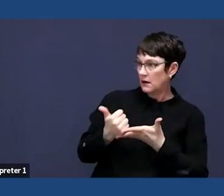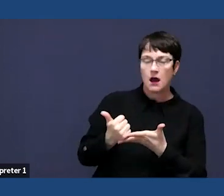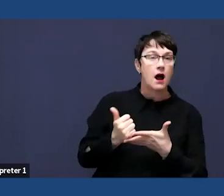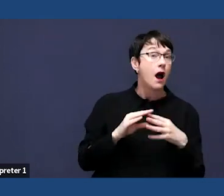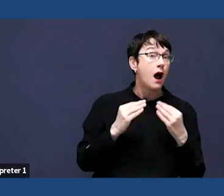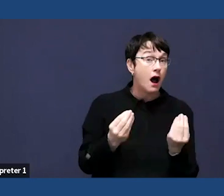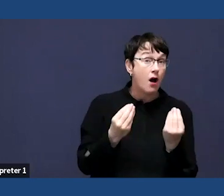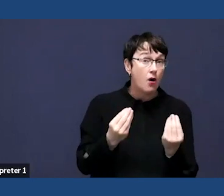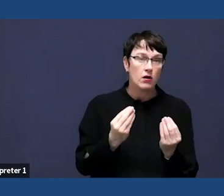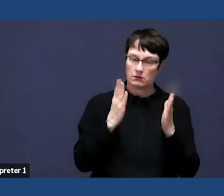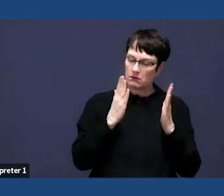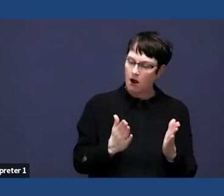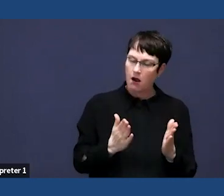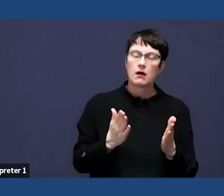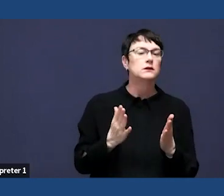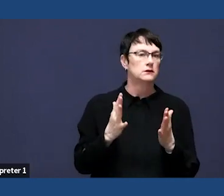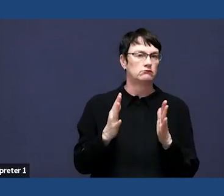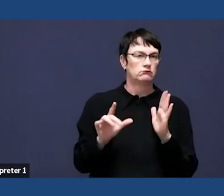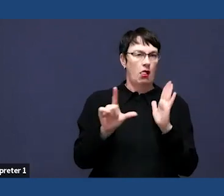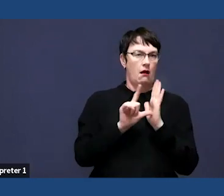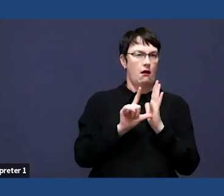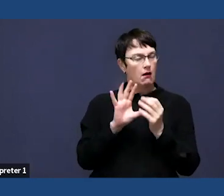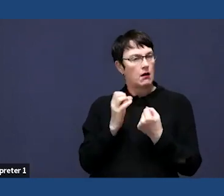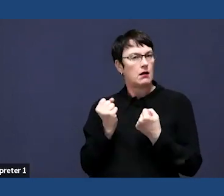as a principle of nonrepresentation.